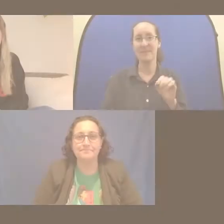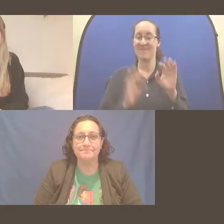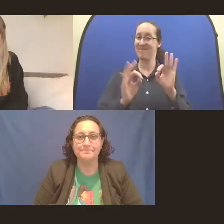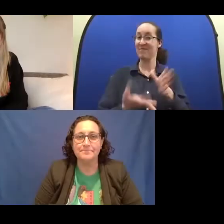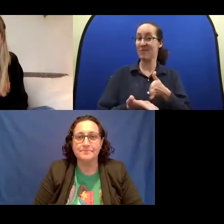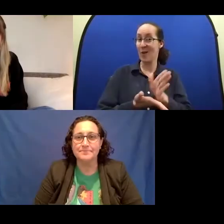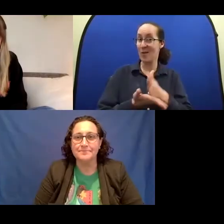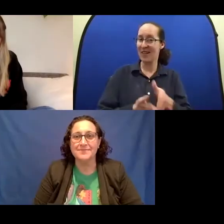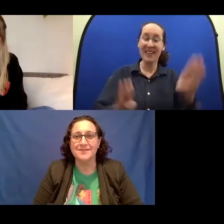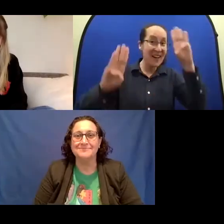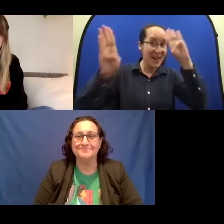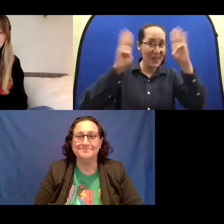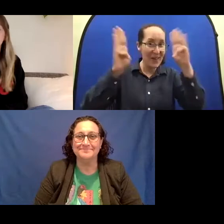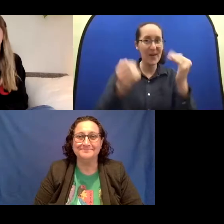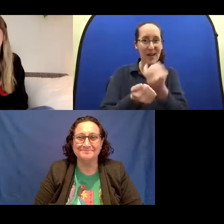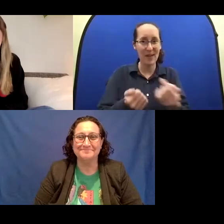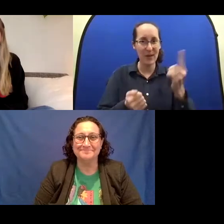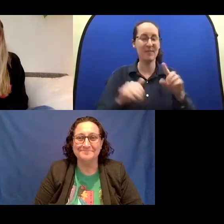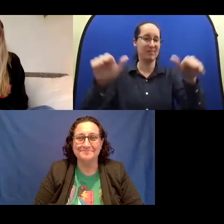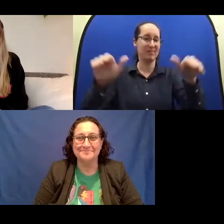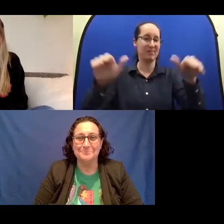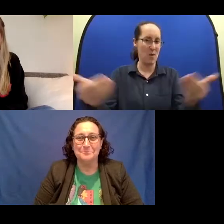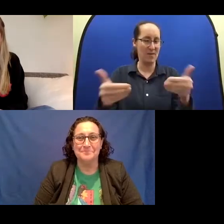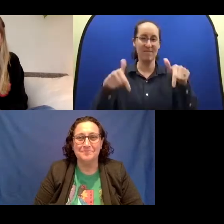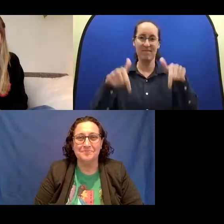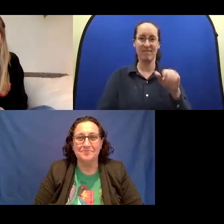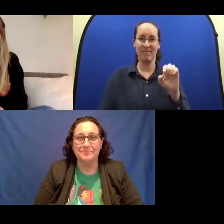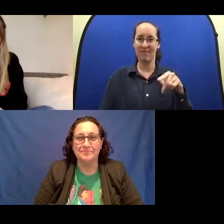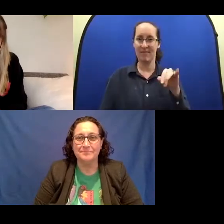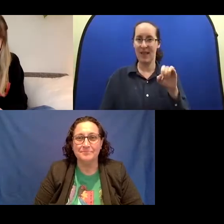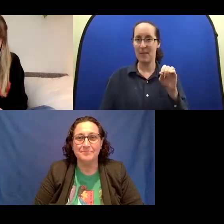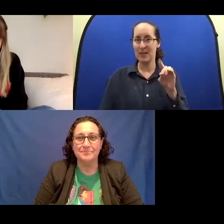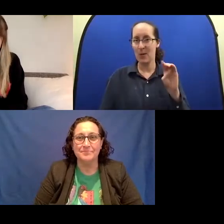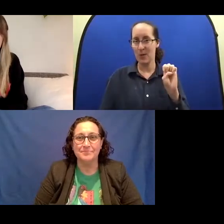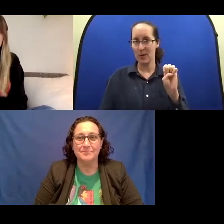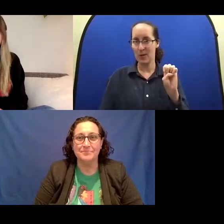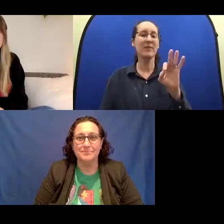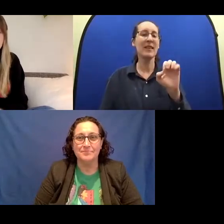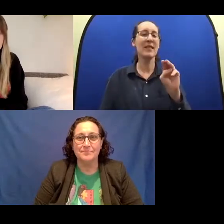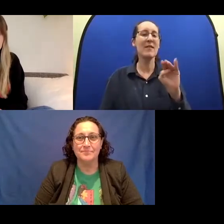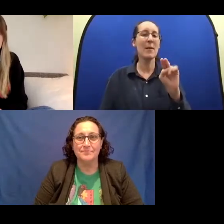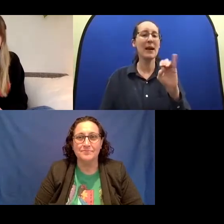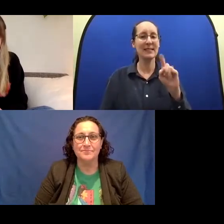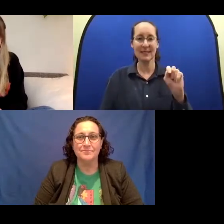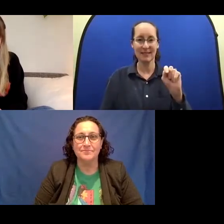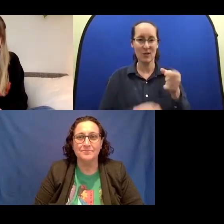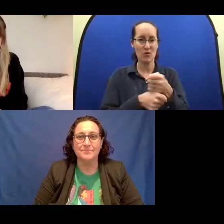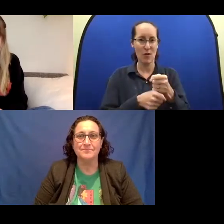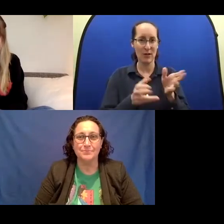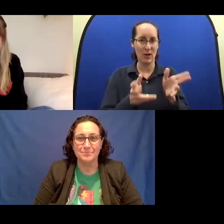Hi everyone, and welcome to this episode of Feminist Coffee Talks with our special guest, Kara Gournaris,